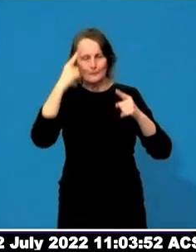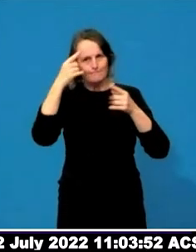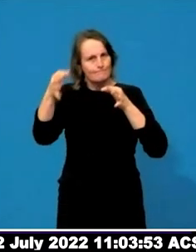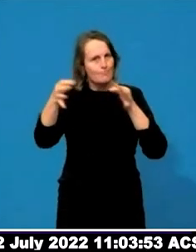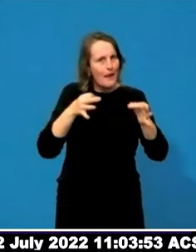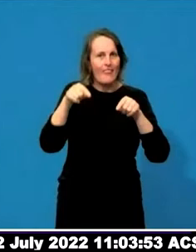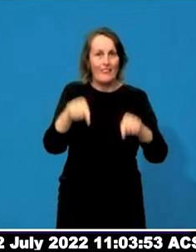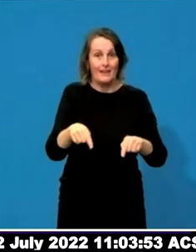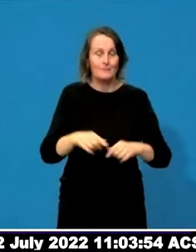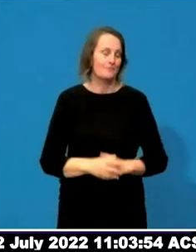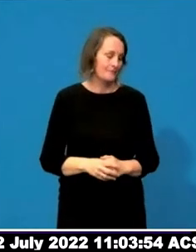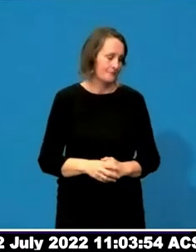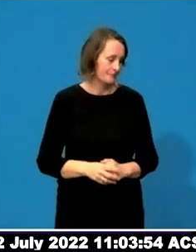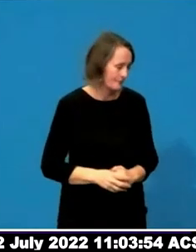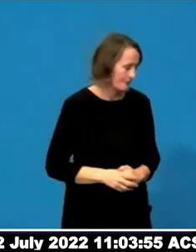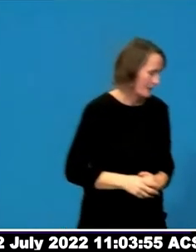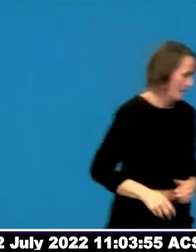If there were a well-established service provider